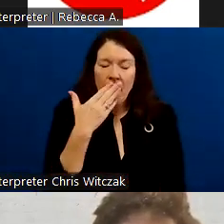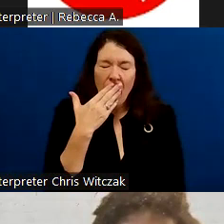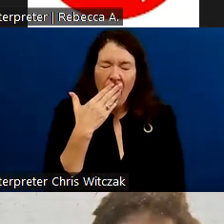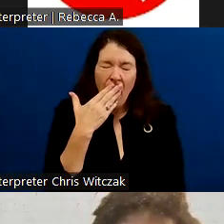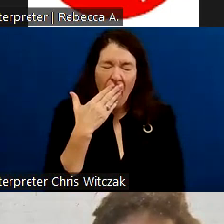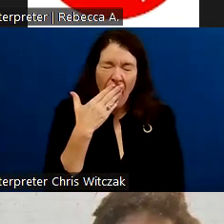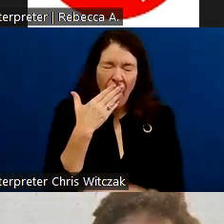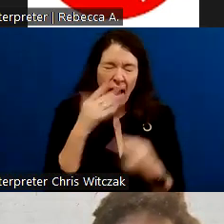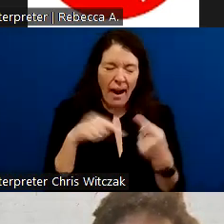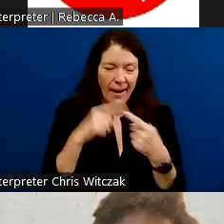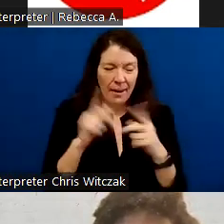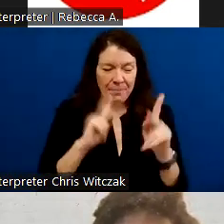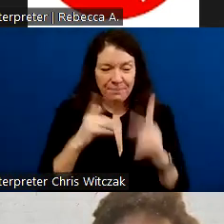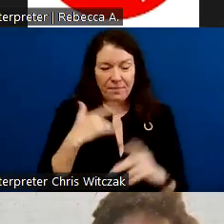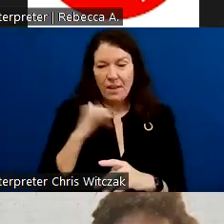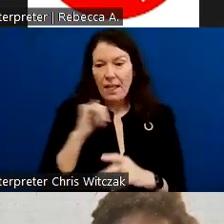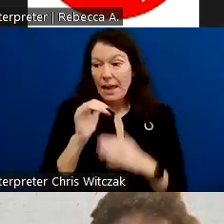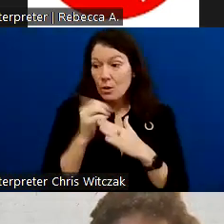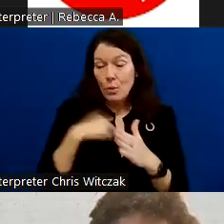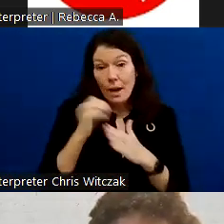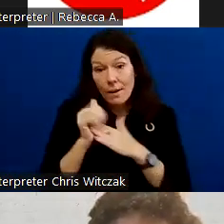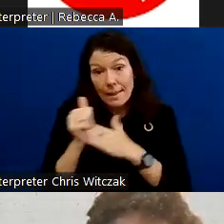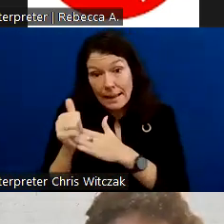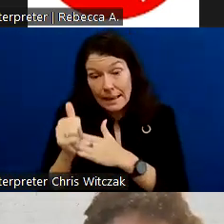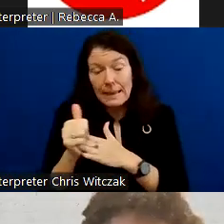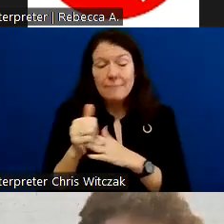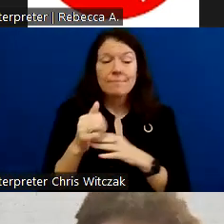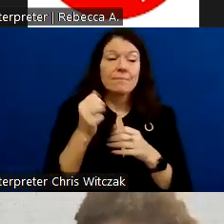you know we're meeting them where they are, that they can trust us, that we care about